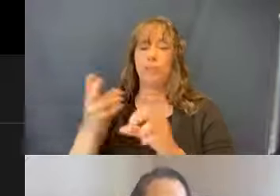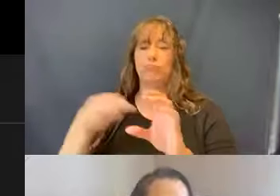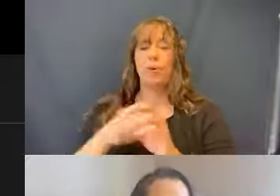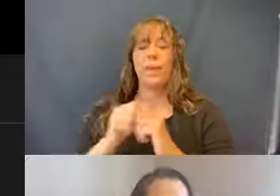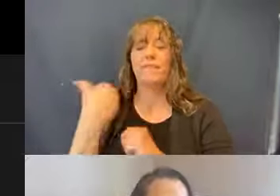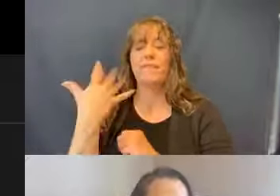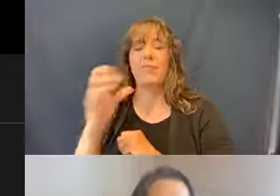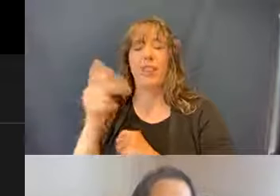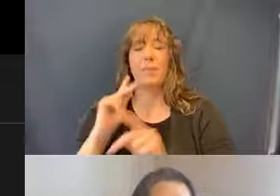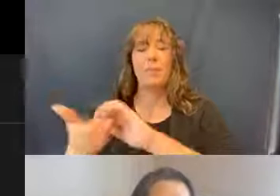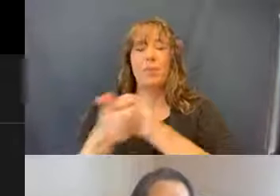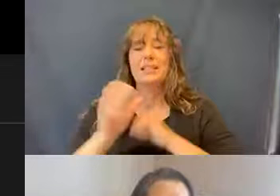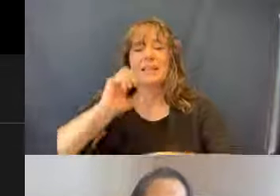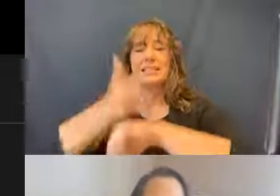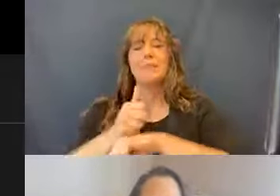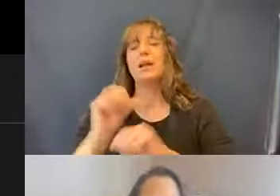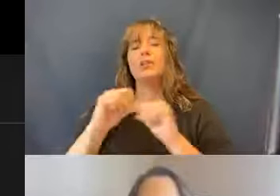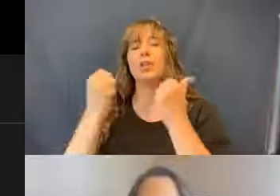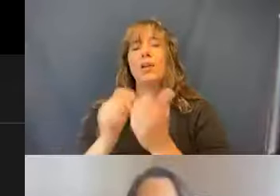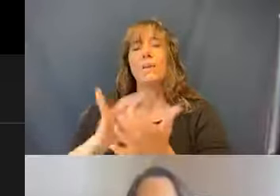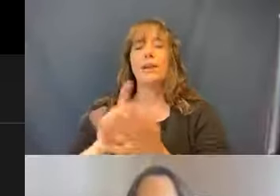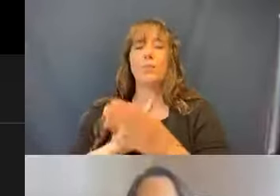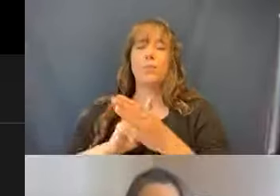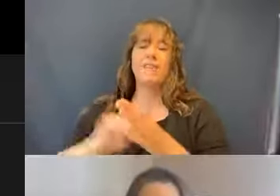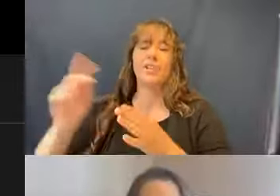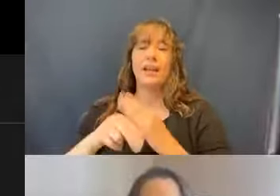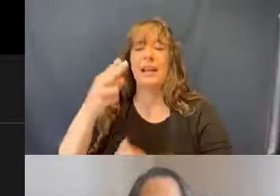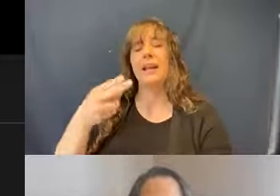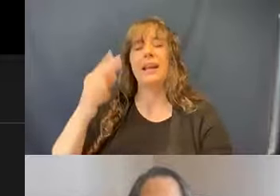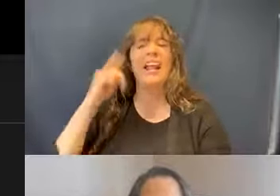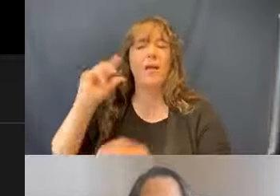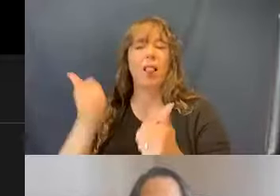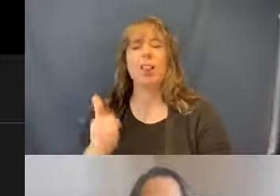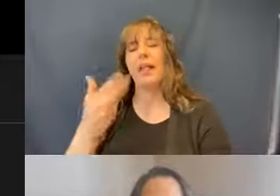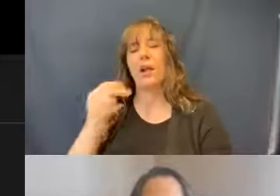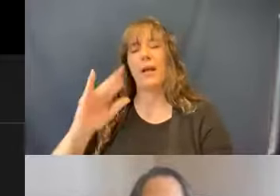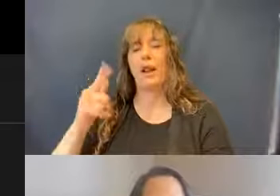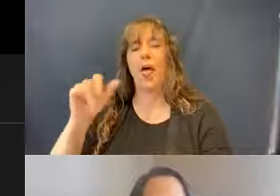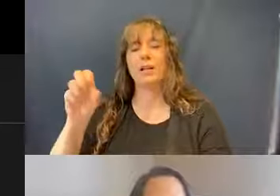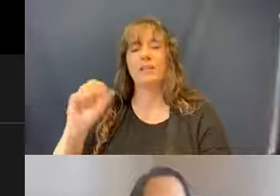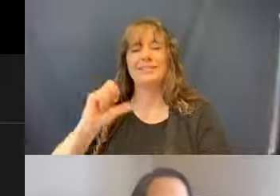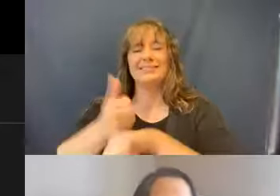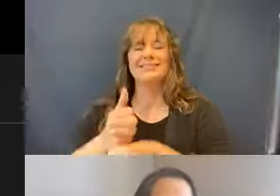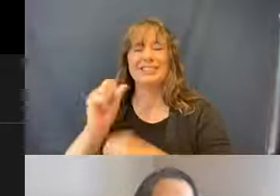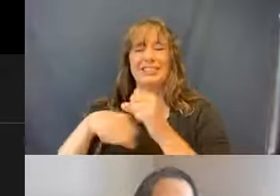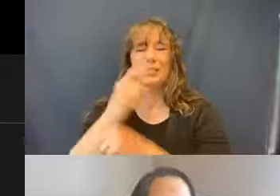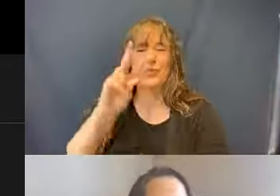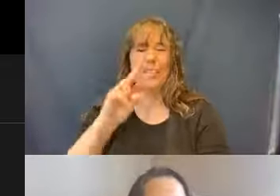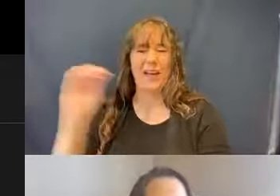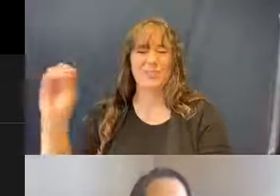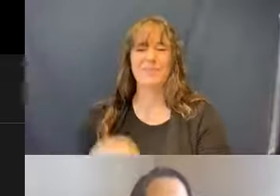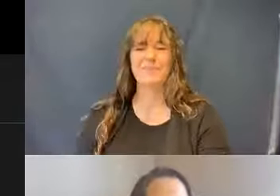With Hearing Loss in 2000. And go ahead, please. Their main these are their main tenets that